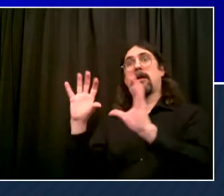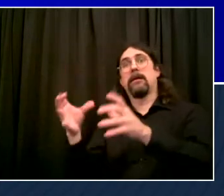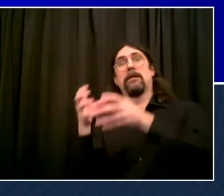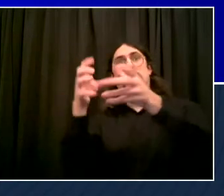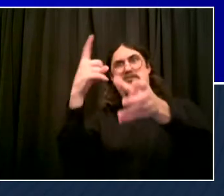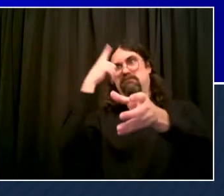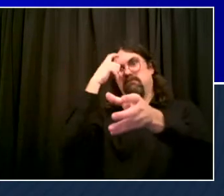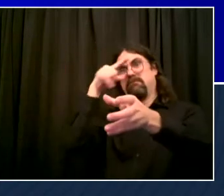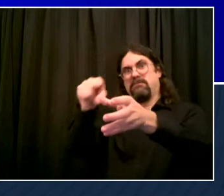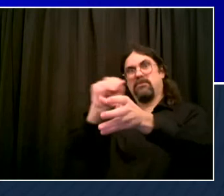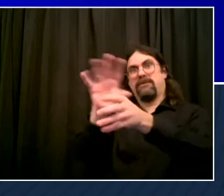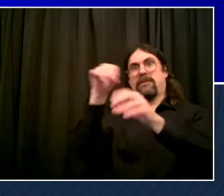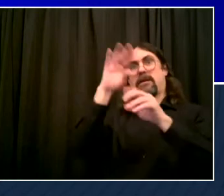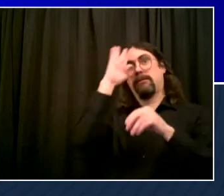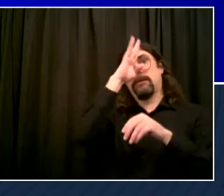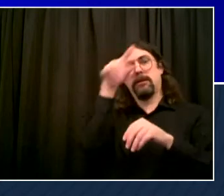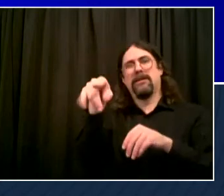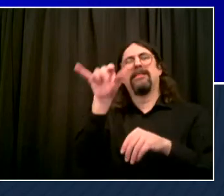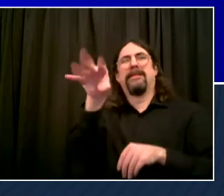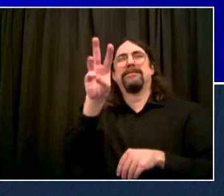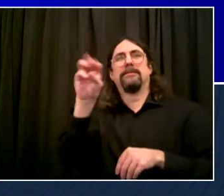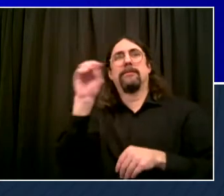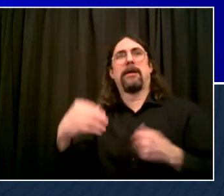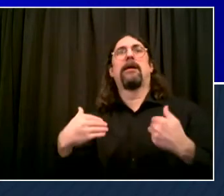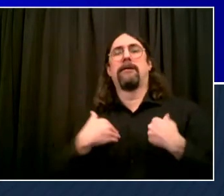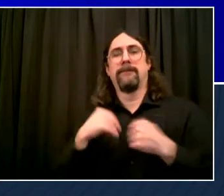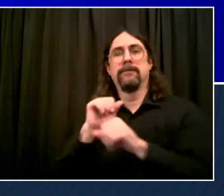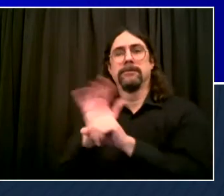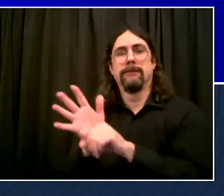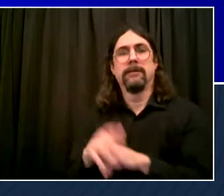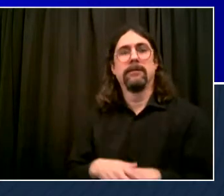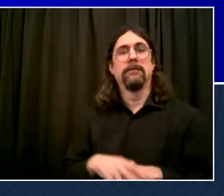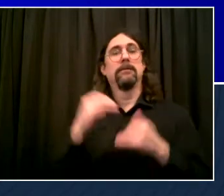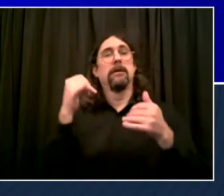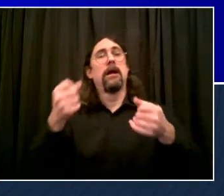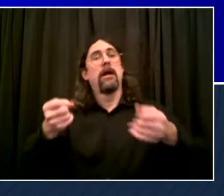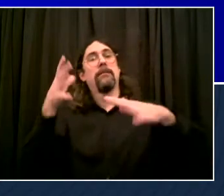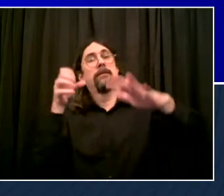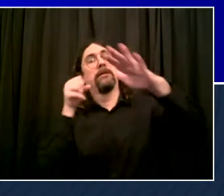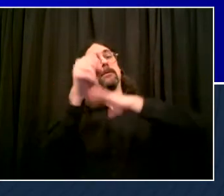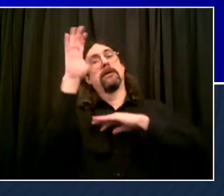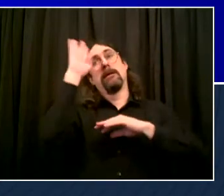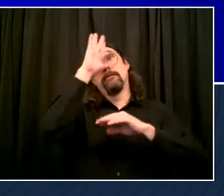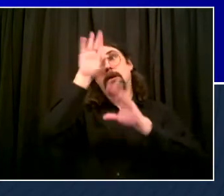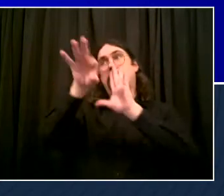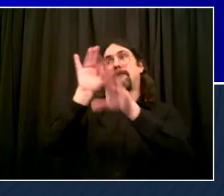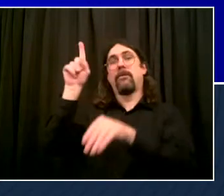HOSPITALIZATION